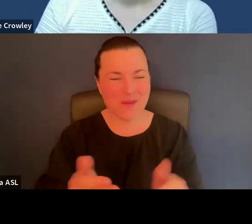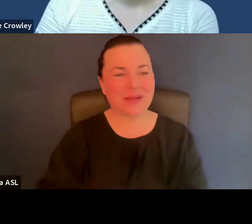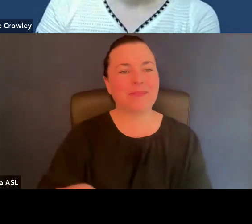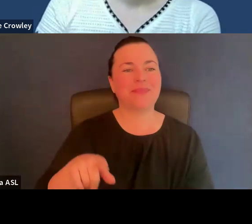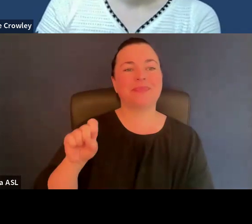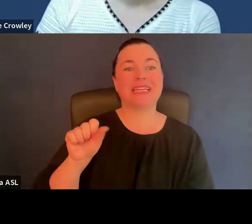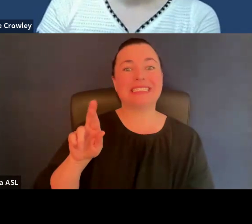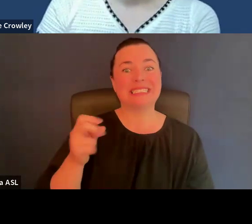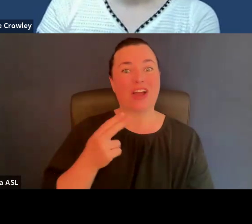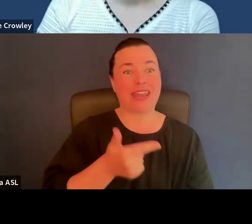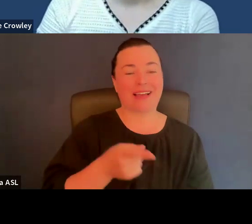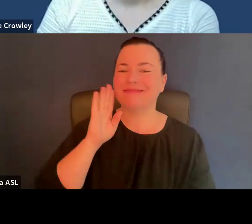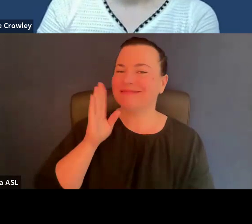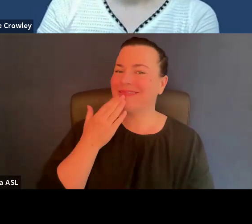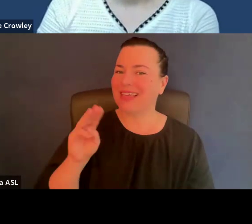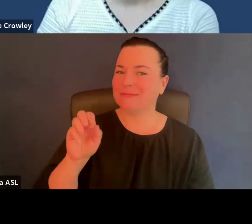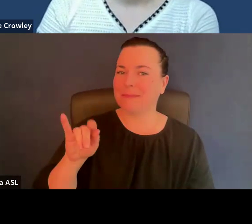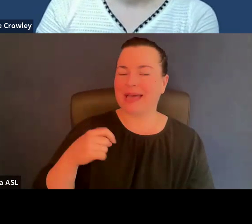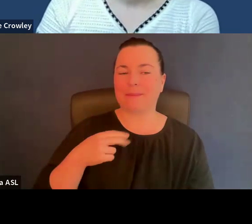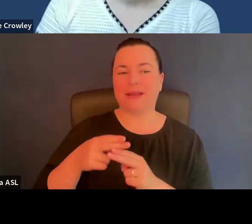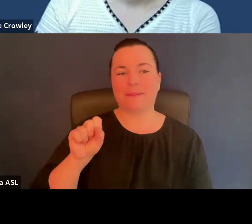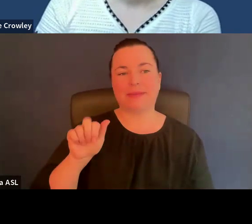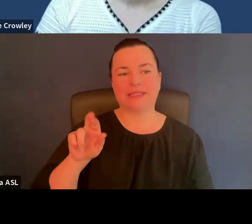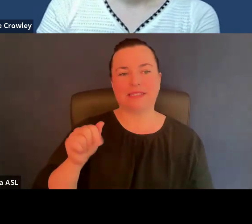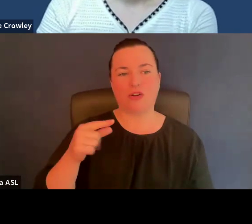Hey everybody, my name is Sarah Goldman. I use she/her pronouns.